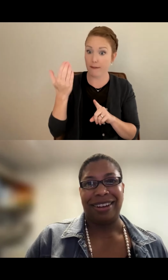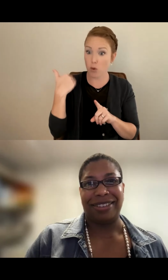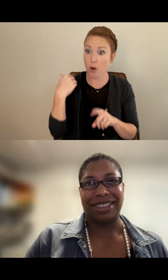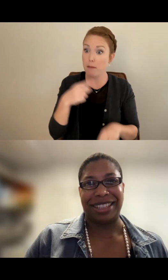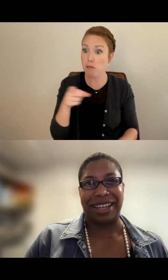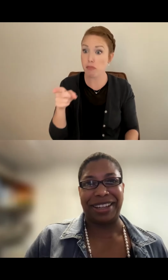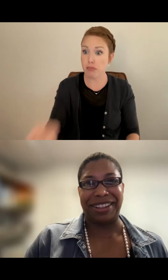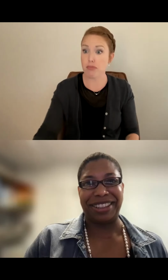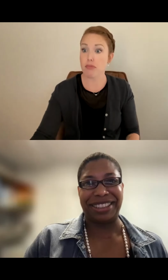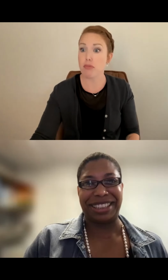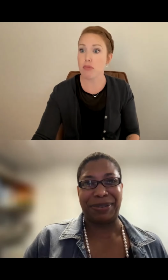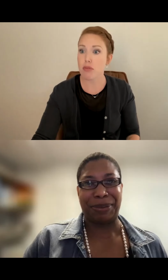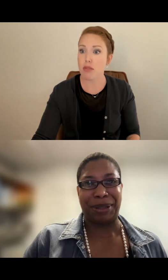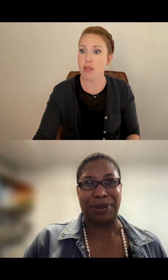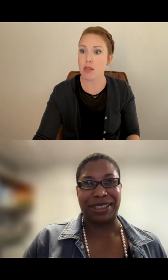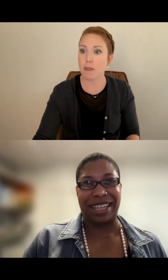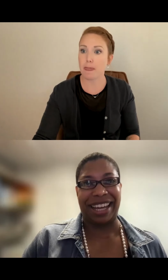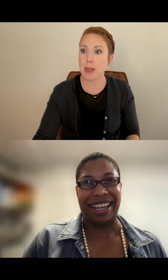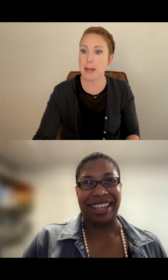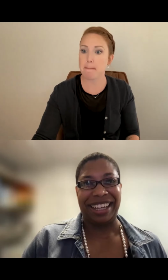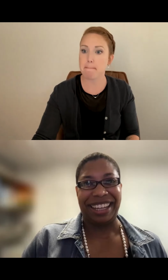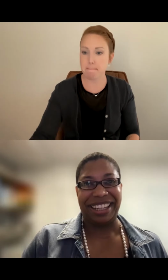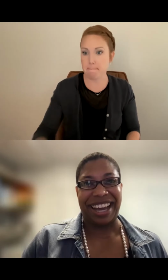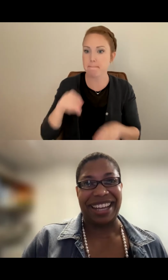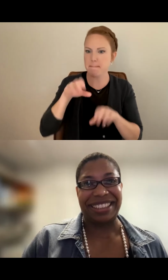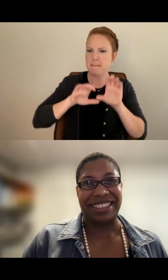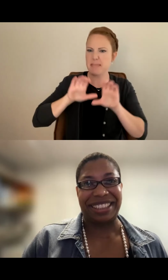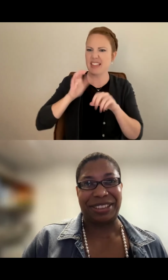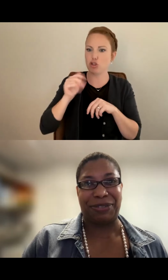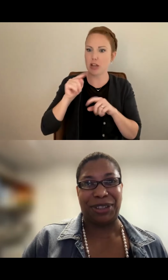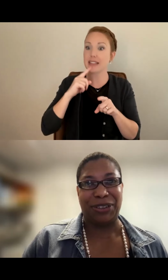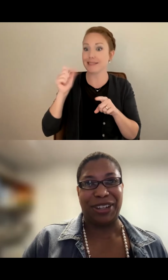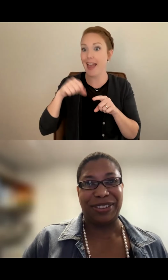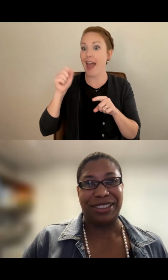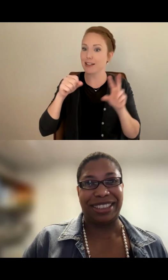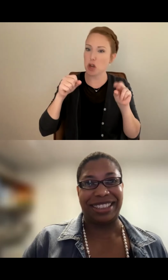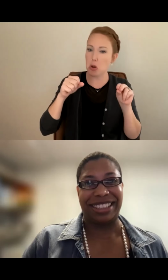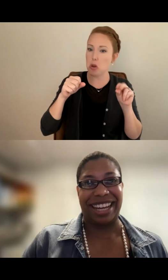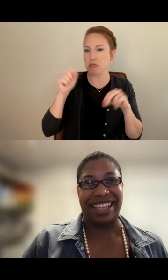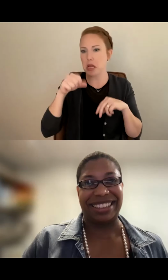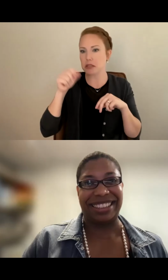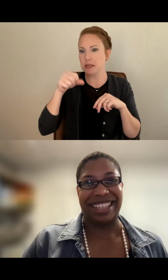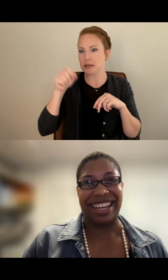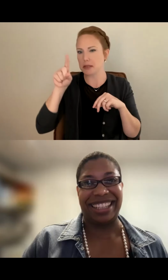I will just take a look to see what people are saying. There's a few no's. Yes, yes.